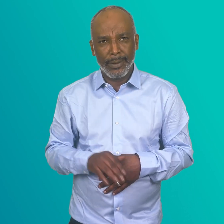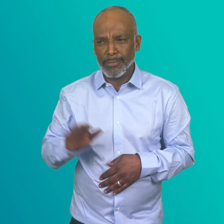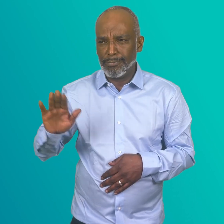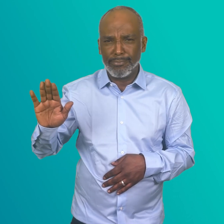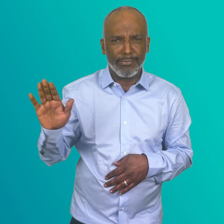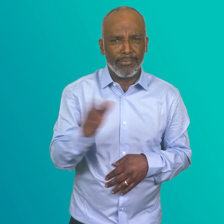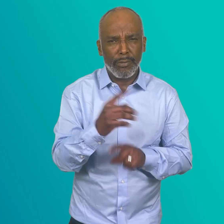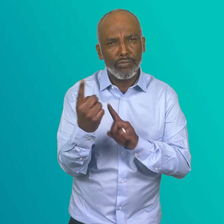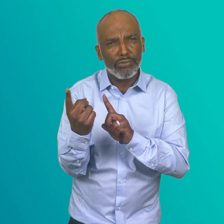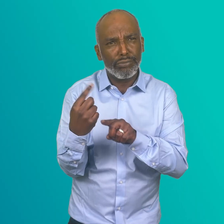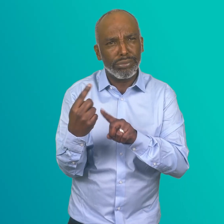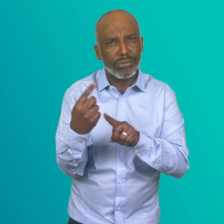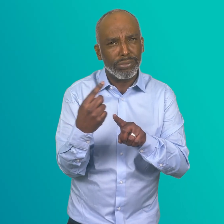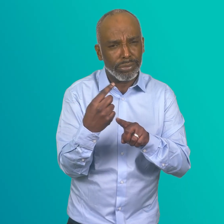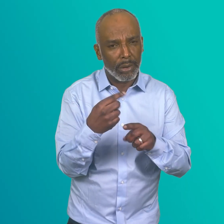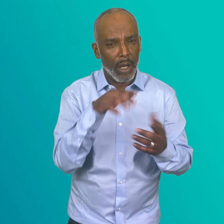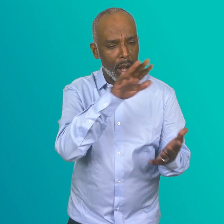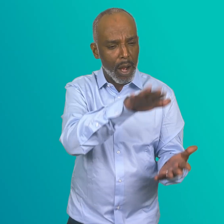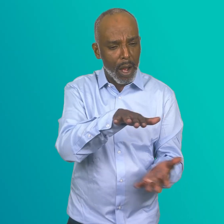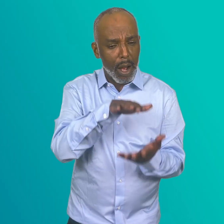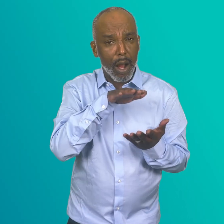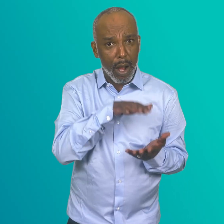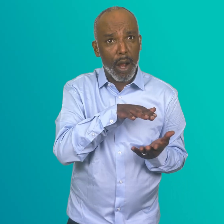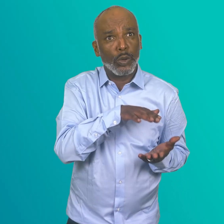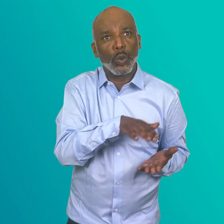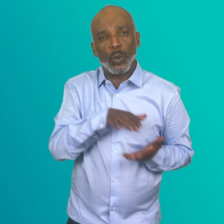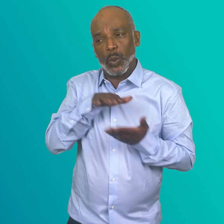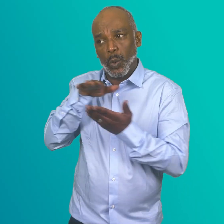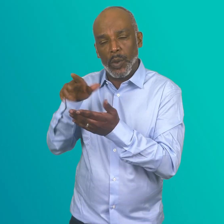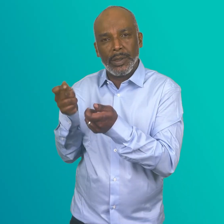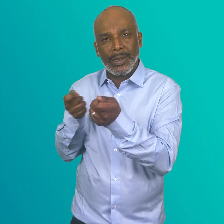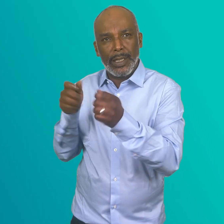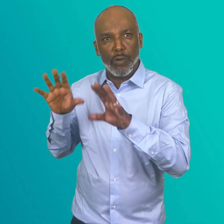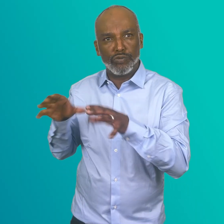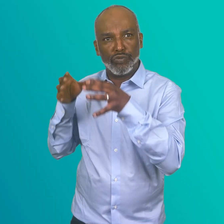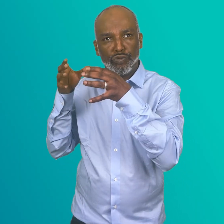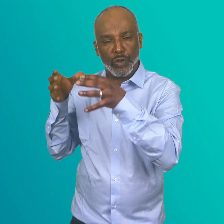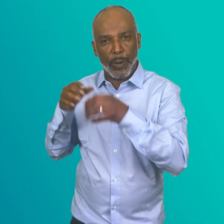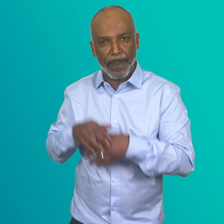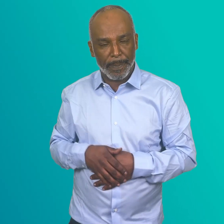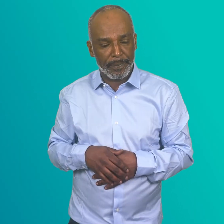All responses will be made available to the steering group.